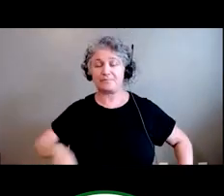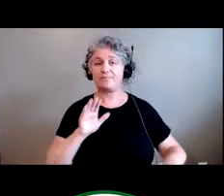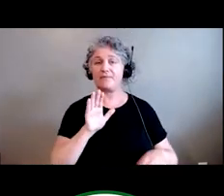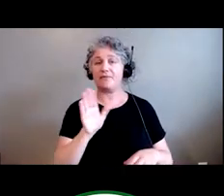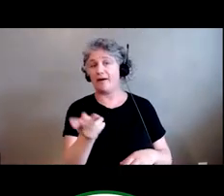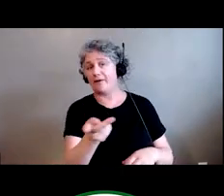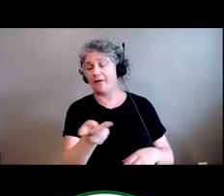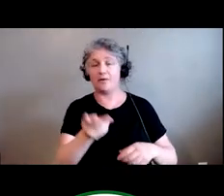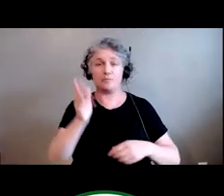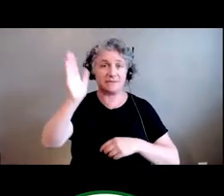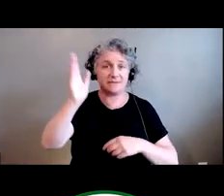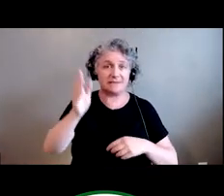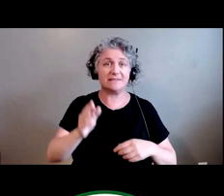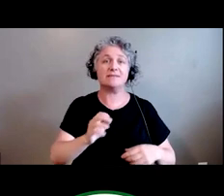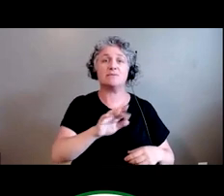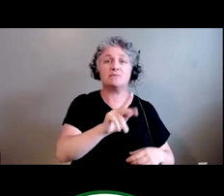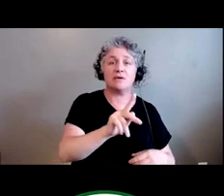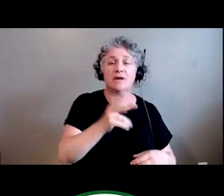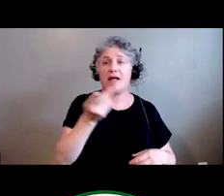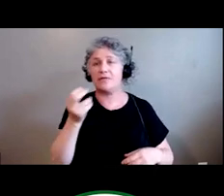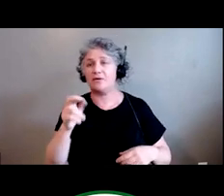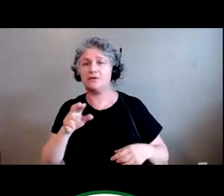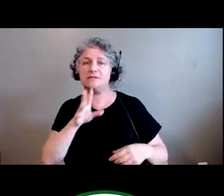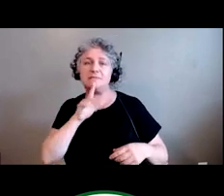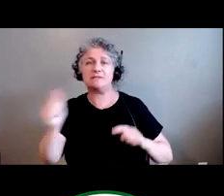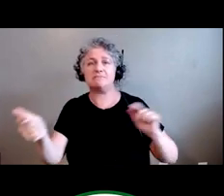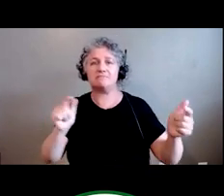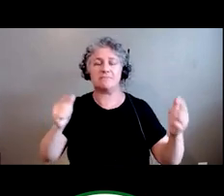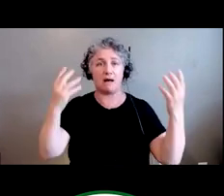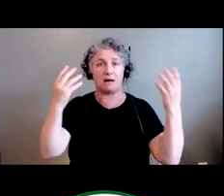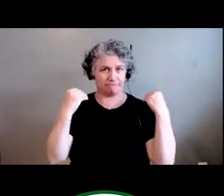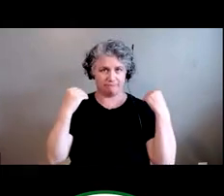as they walk us through their slide presentation. Welcome, Mark and Heather.